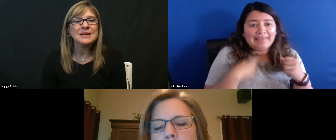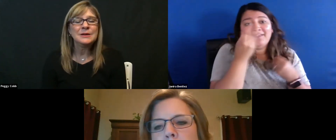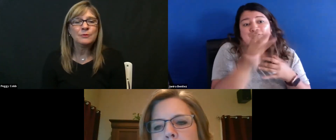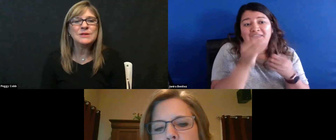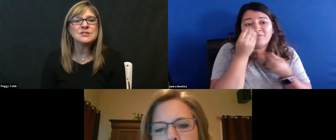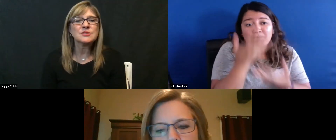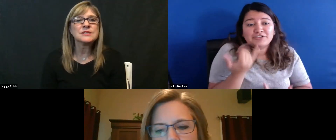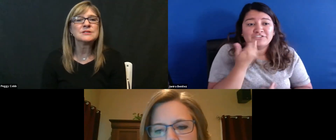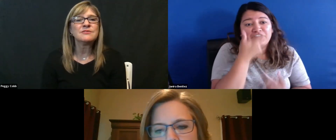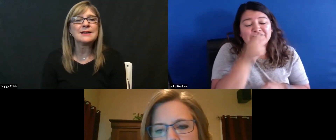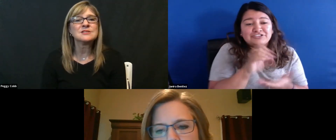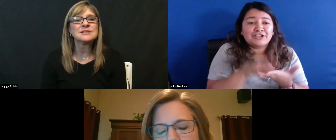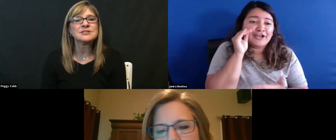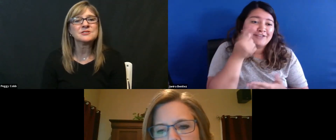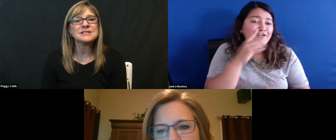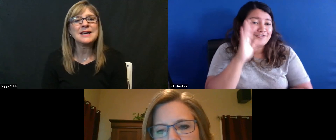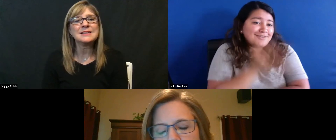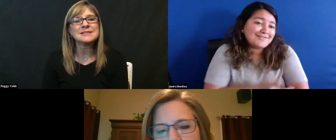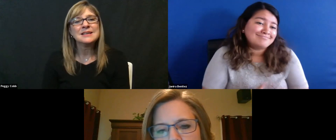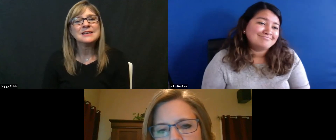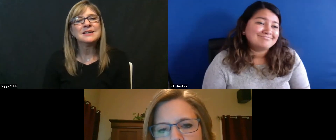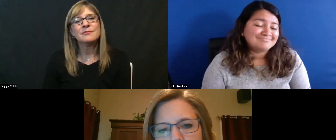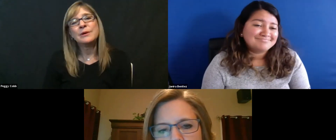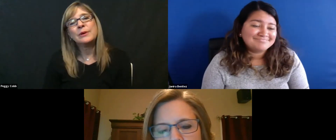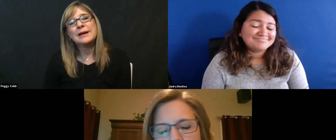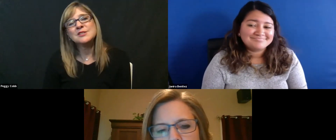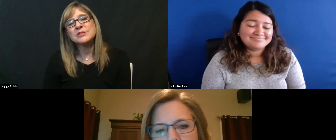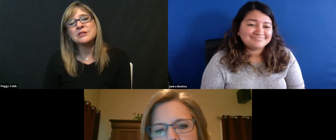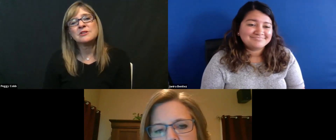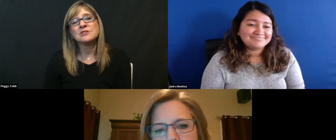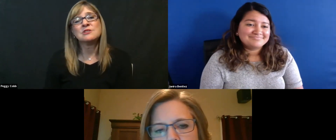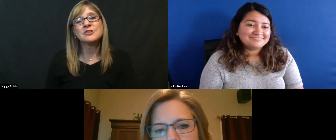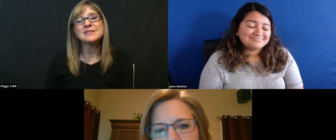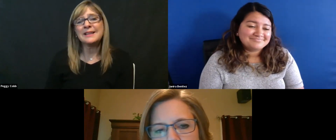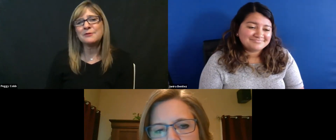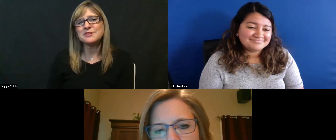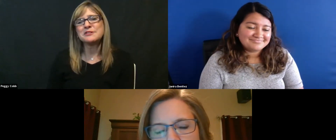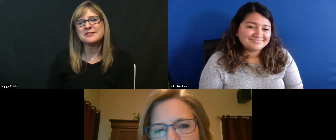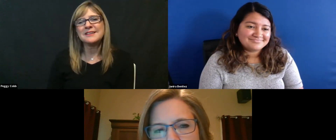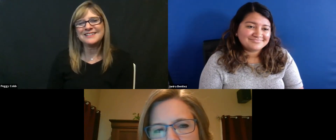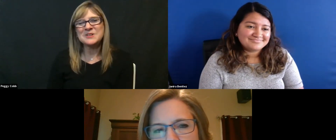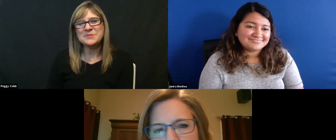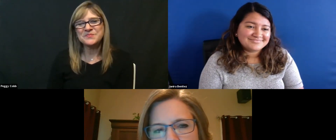and we teach those here at Deaf Action Center in Dallas but we, I just want to encourage you to learn sign language for your son.